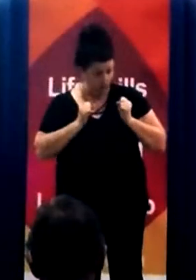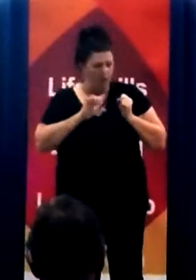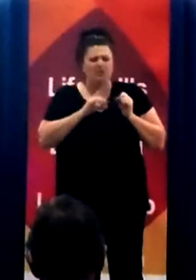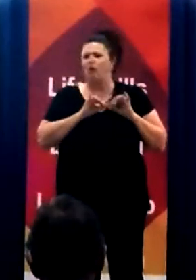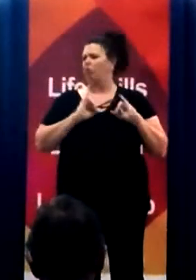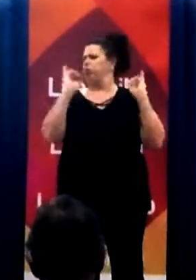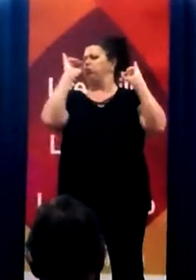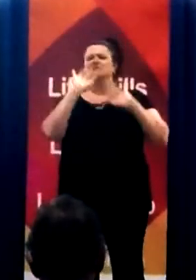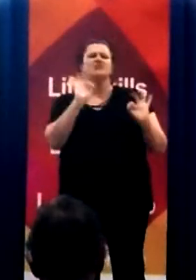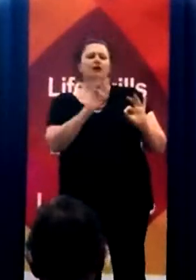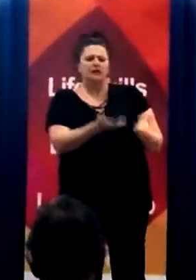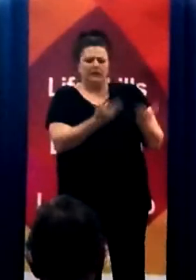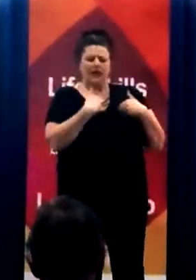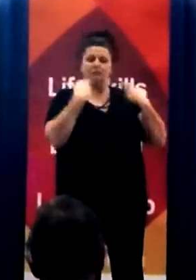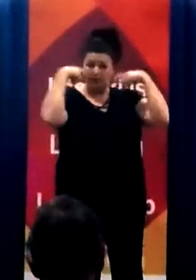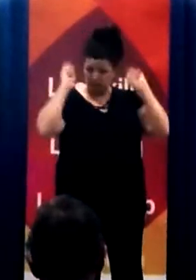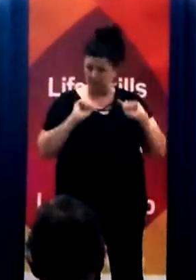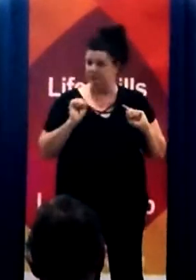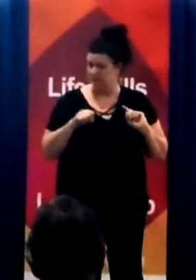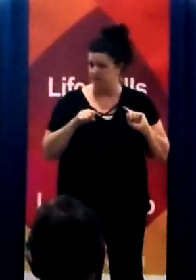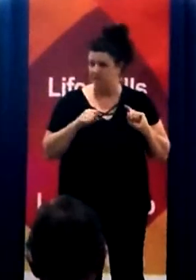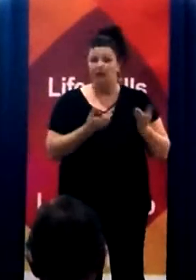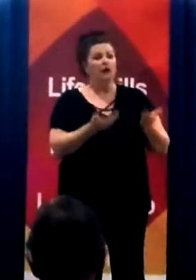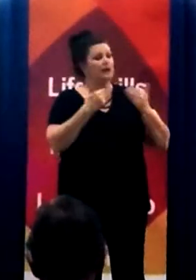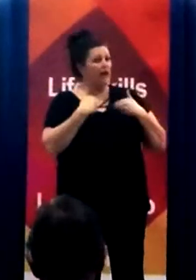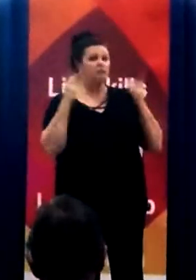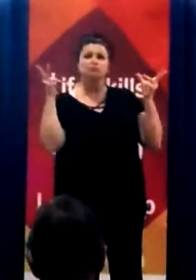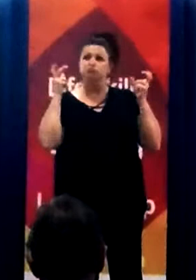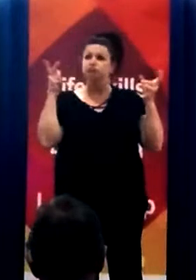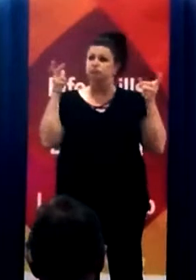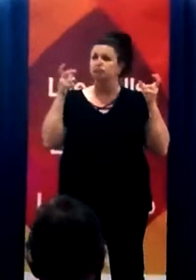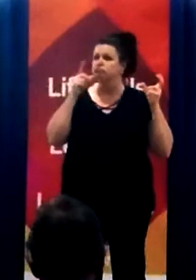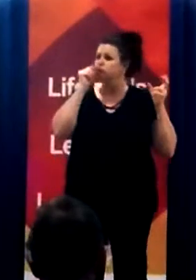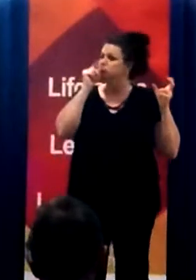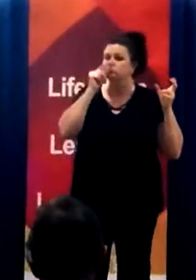I was given hearing aids, which gave me back the hearing that I felt I had lost.